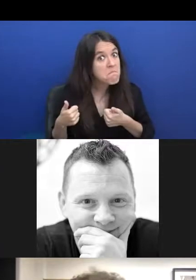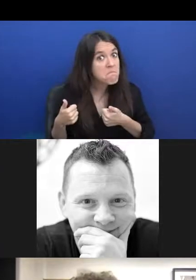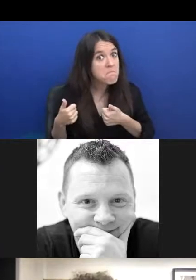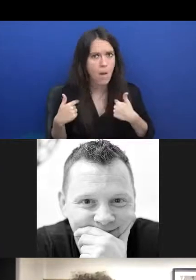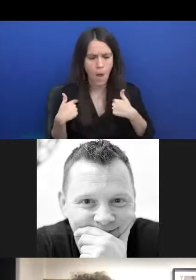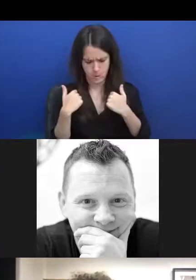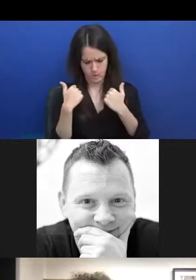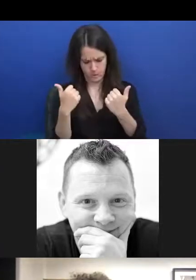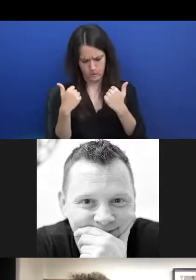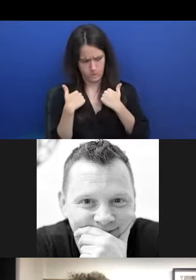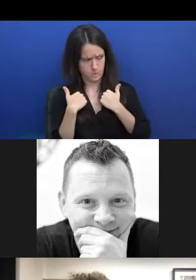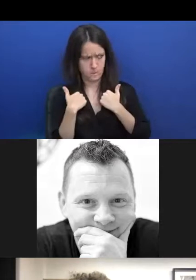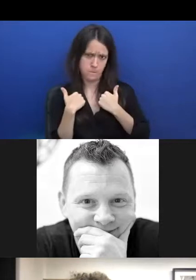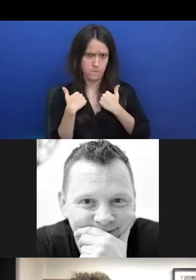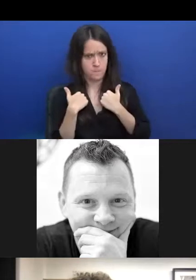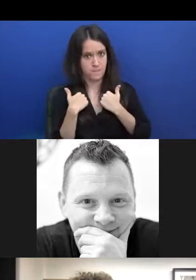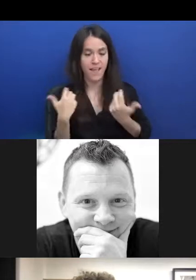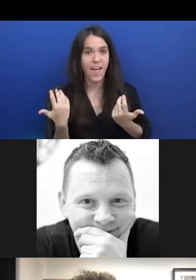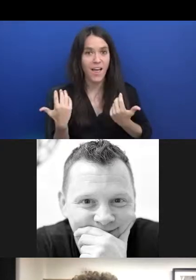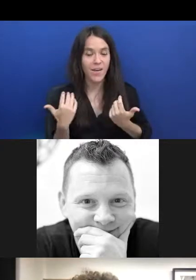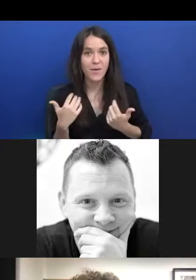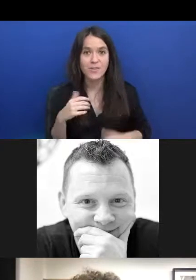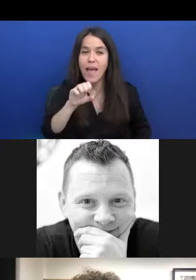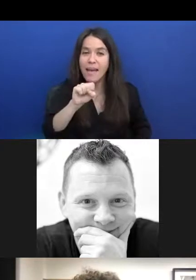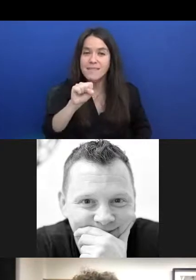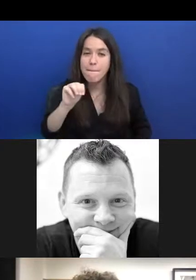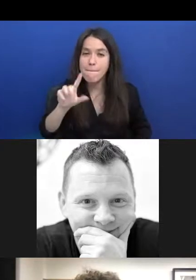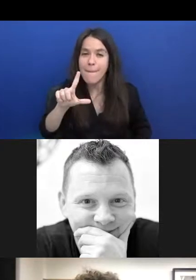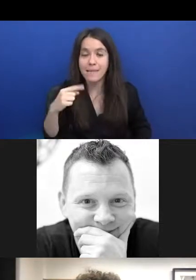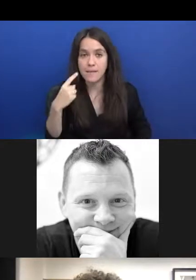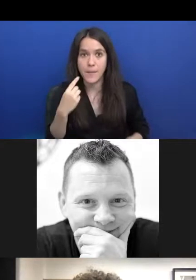things about small scale multilingualism field is it's so new so maybe we've still got time to look